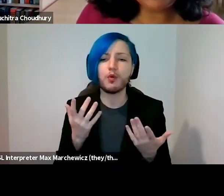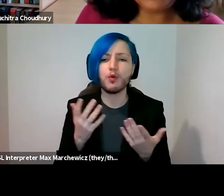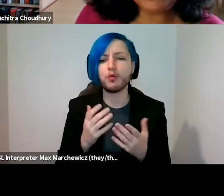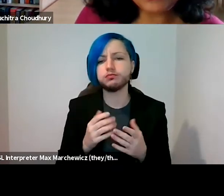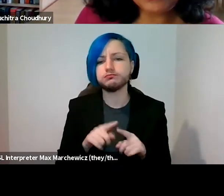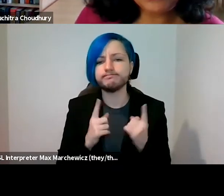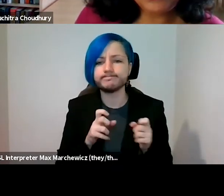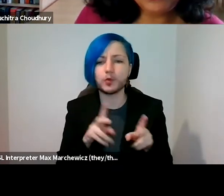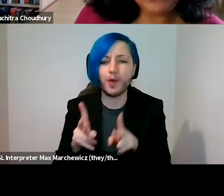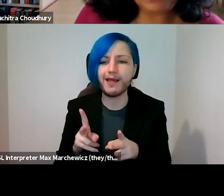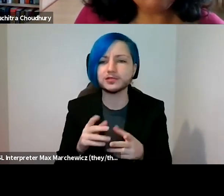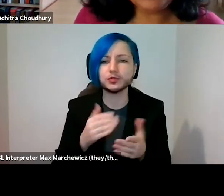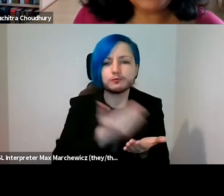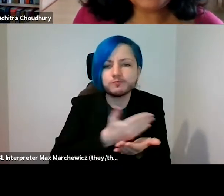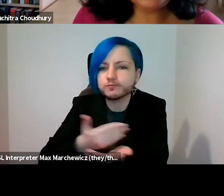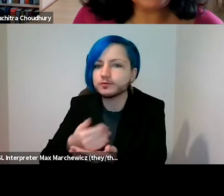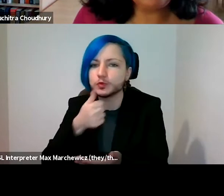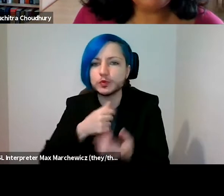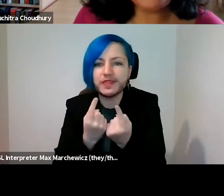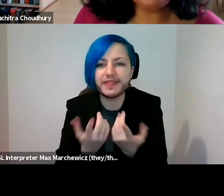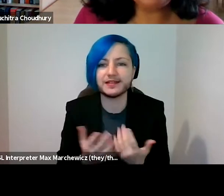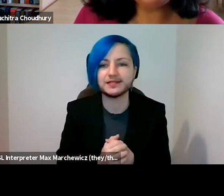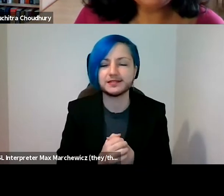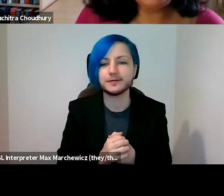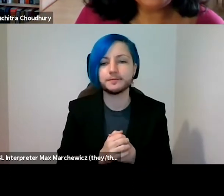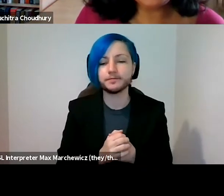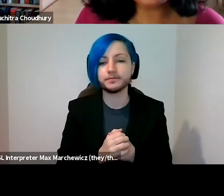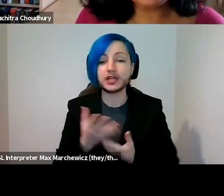of consumption, accounts that are all too often hidden